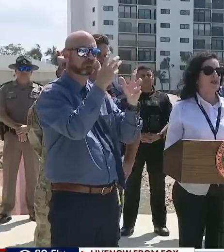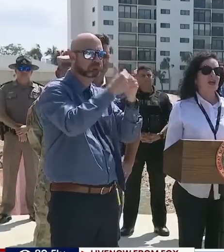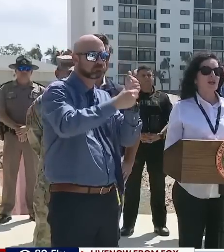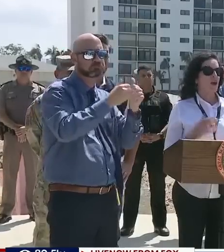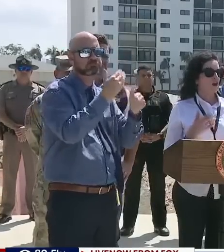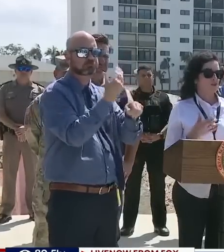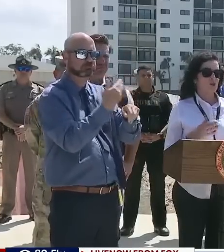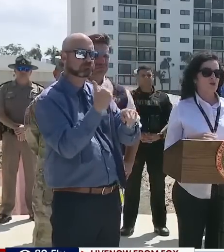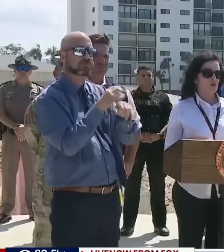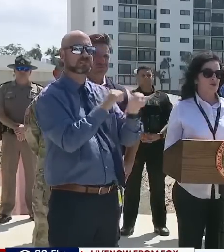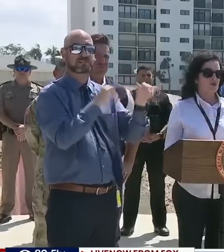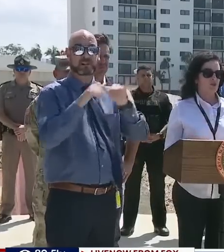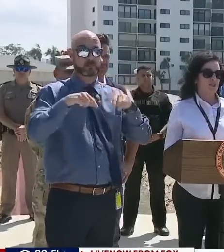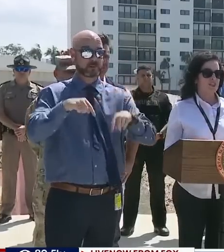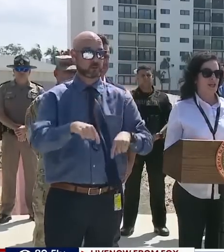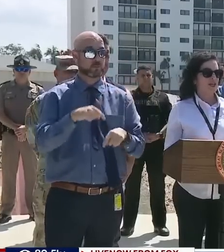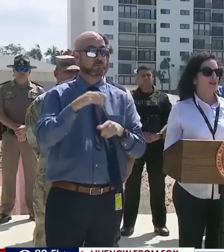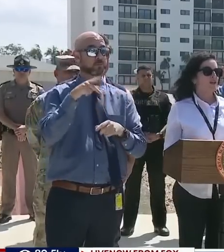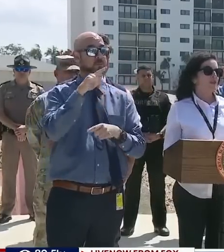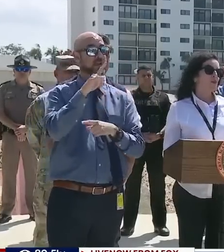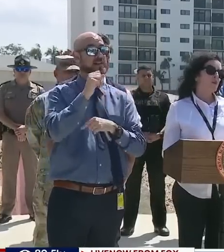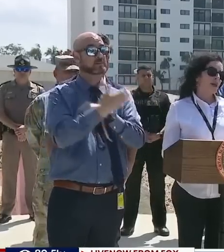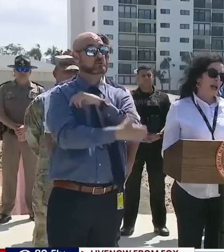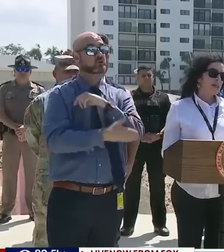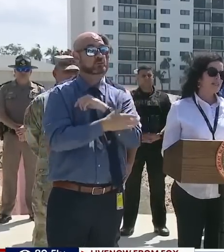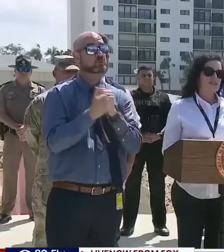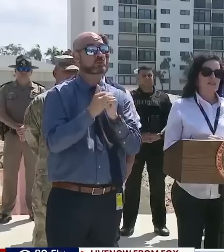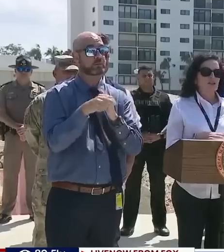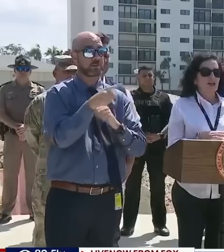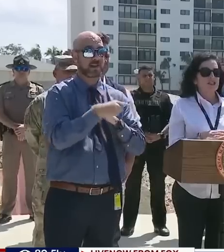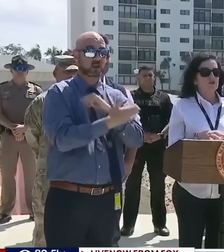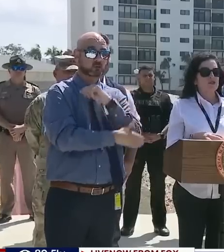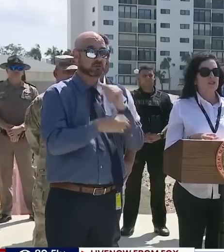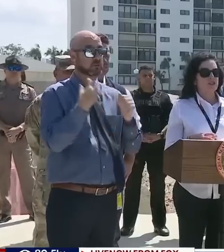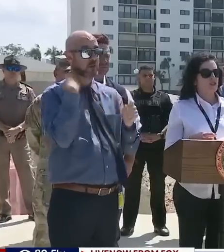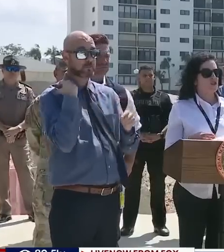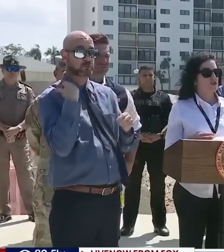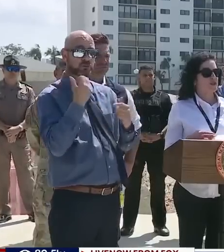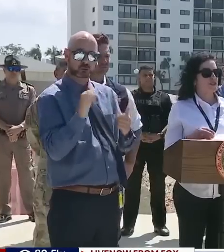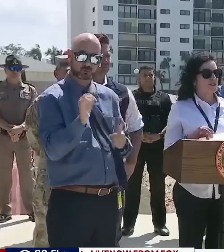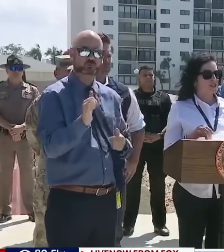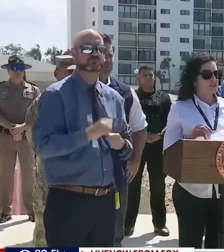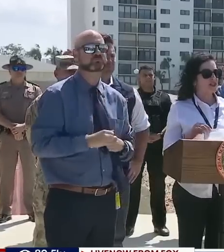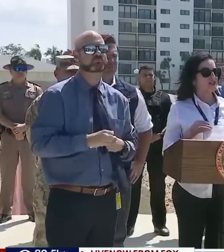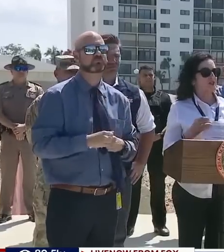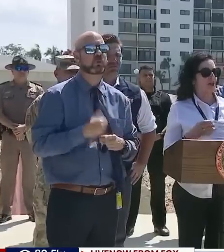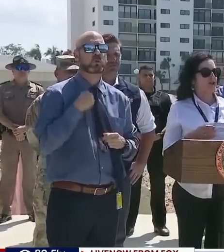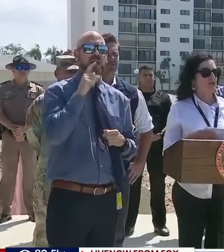the same process there. damage assessment restoration and working with those County officials and